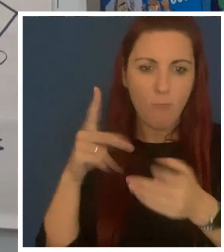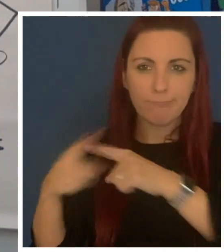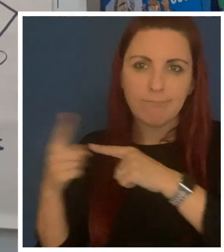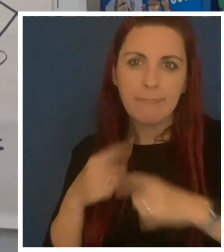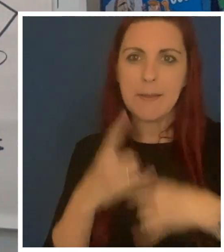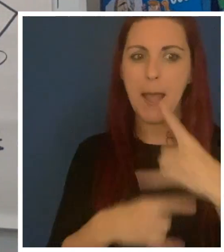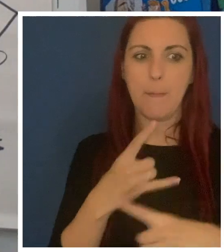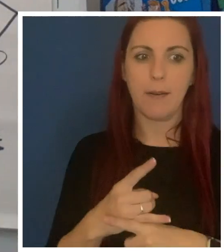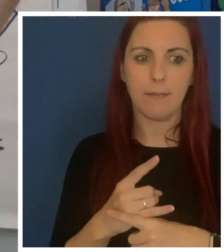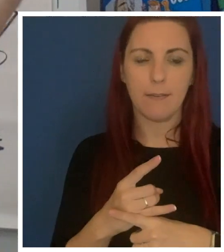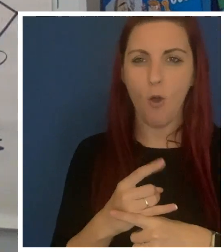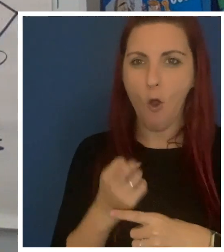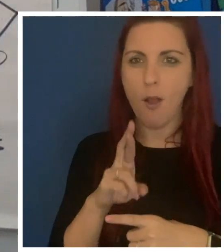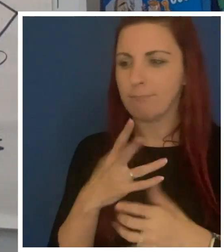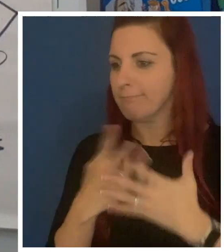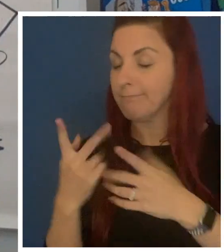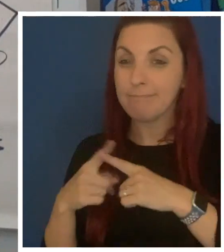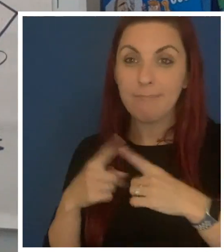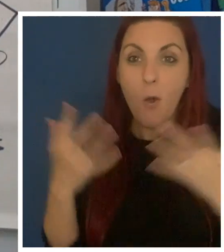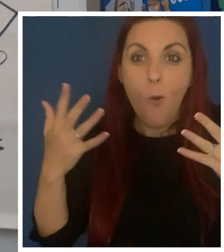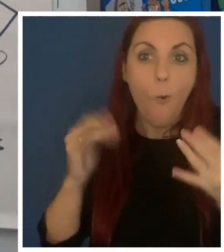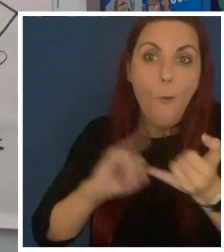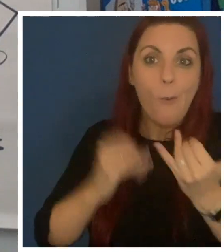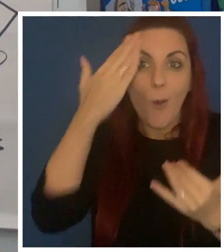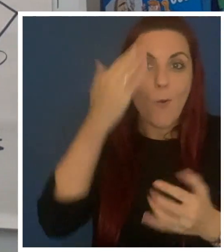Guzzler up into a spaceship?